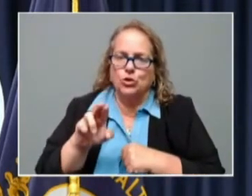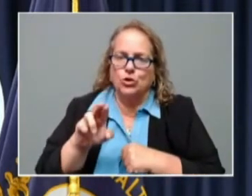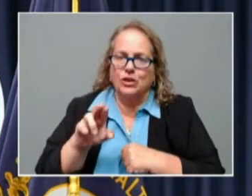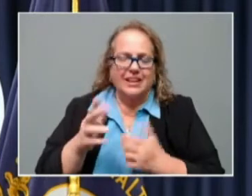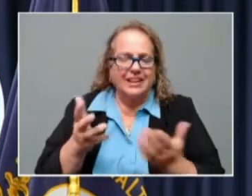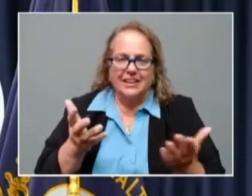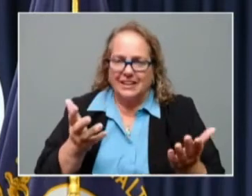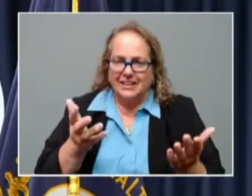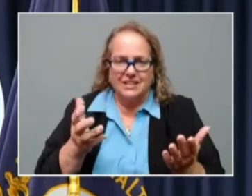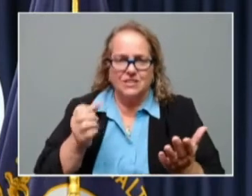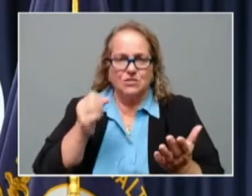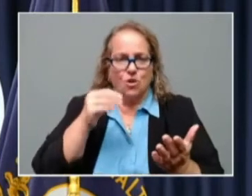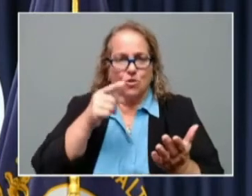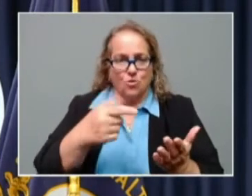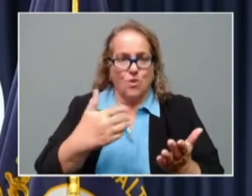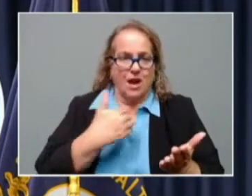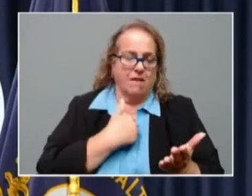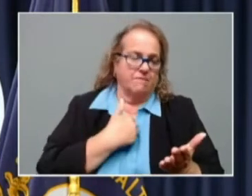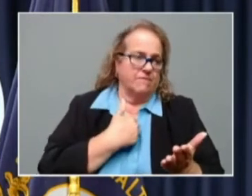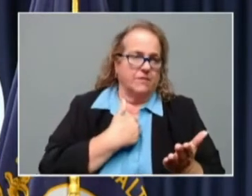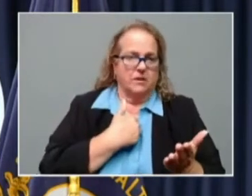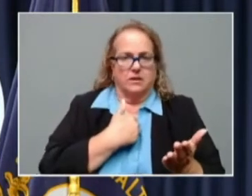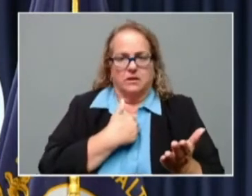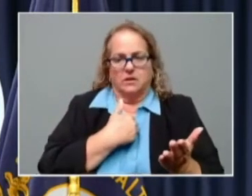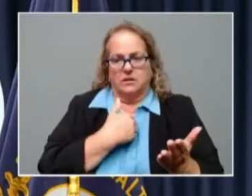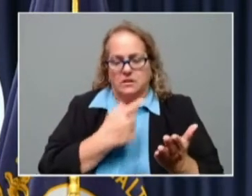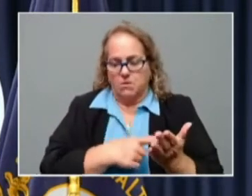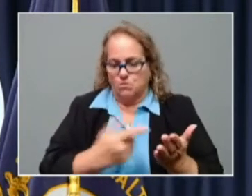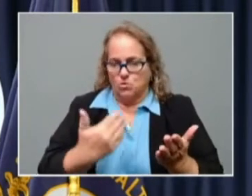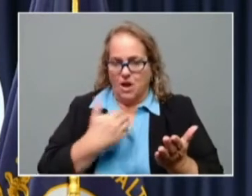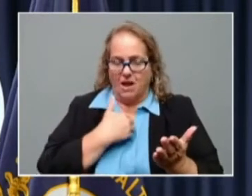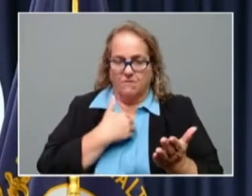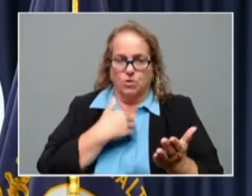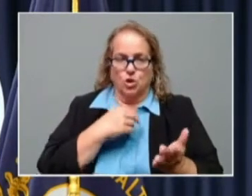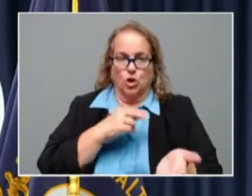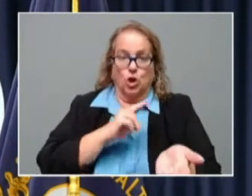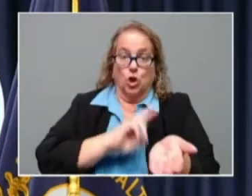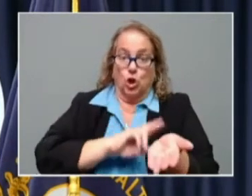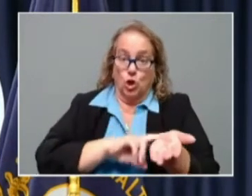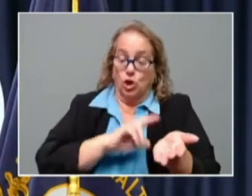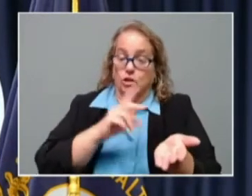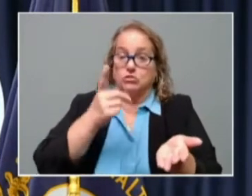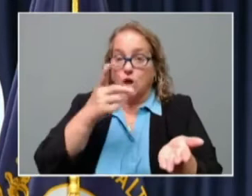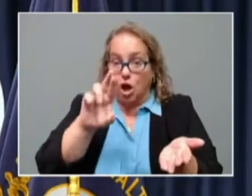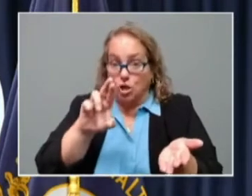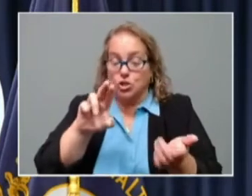have um sometimes practitioners, sometimes you have academics and others,